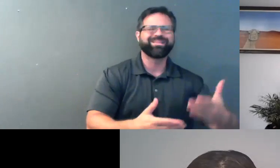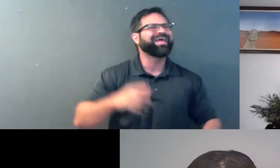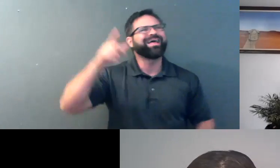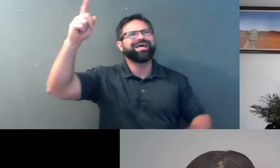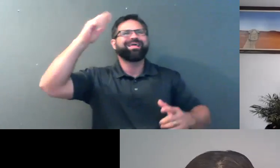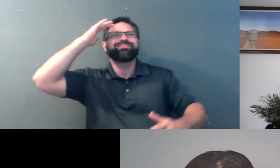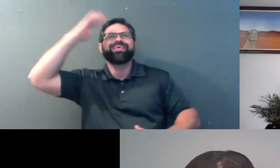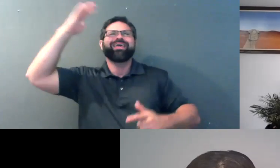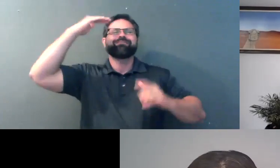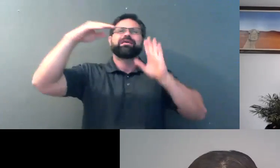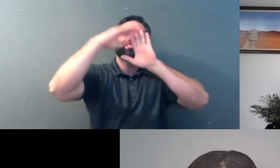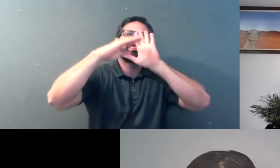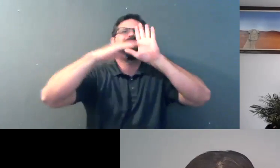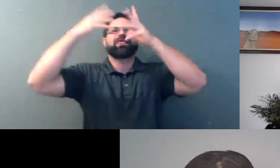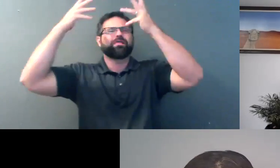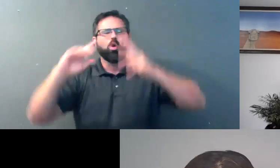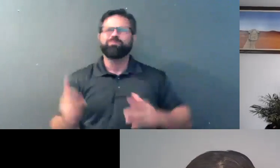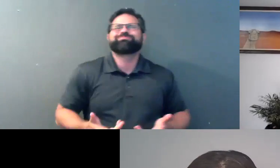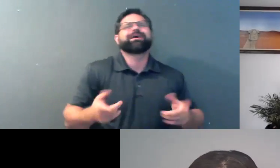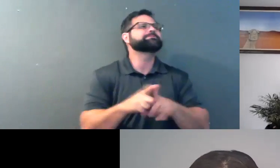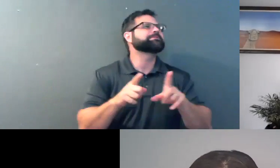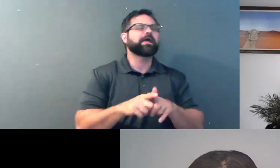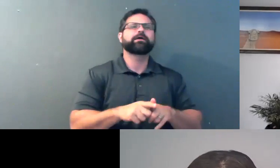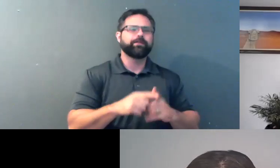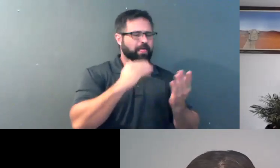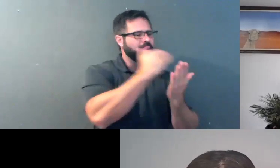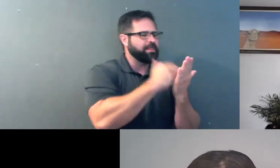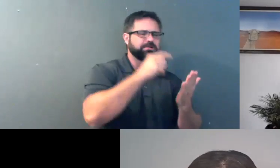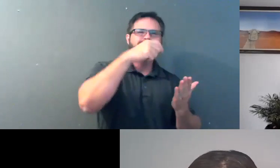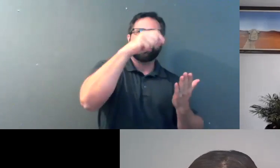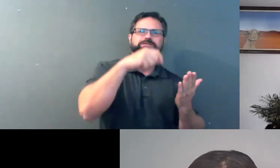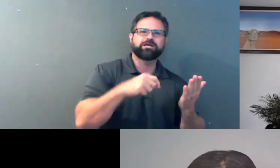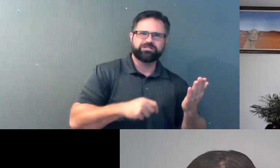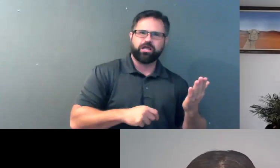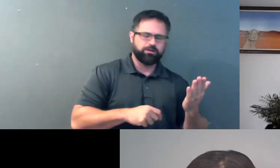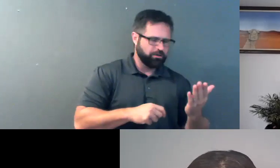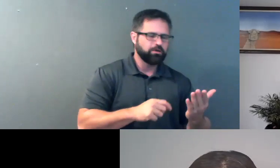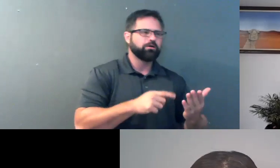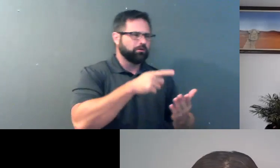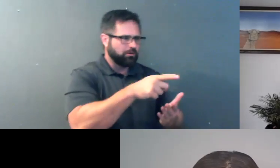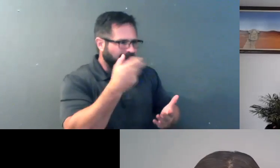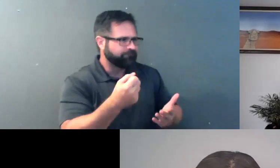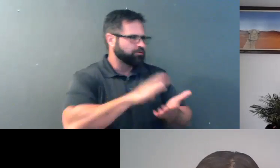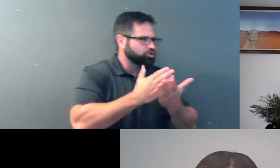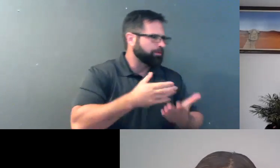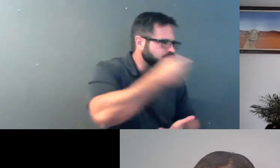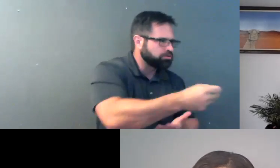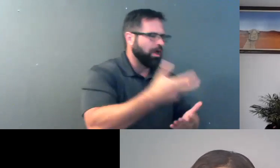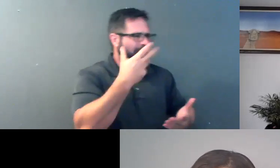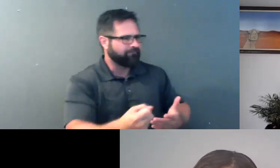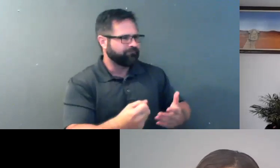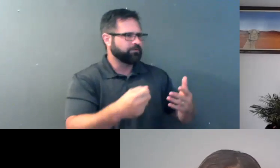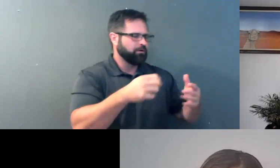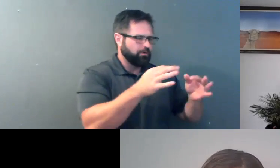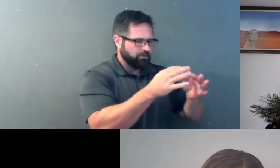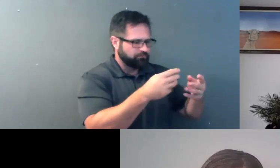example having checklists for for wash actors having um having very simple needs assessment